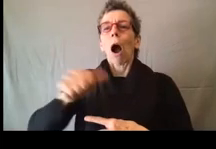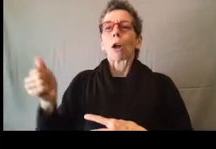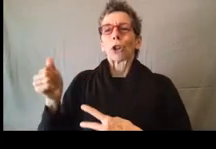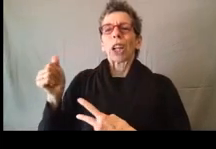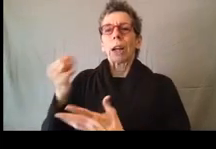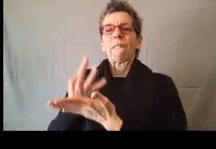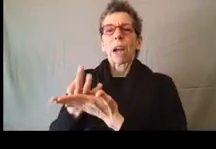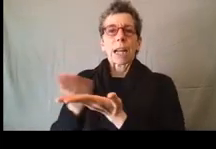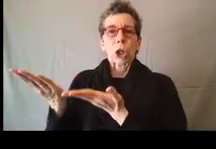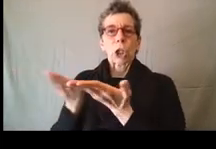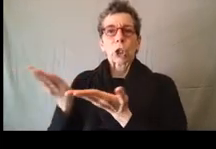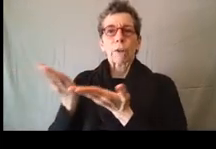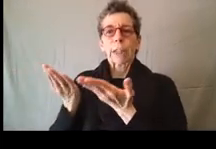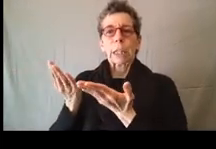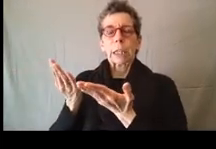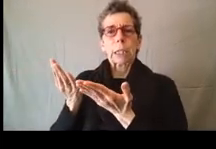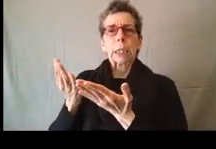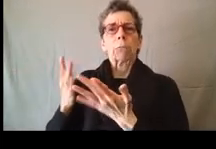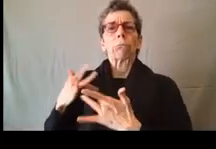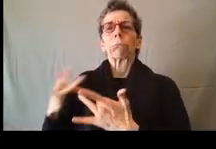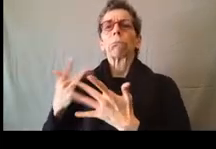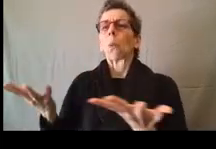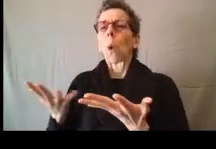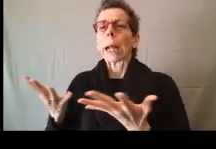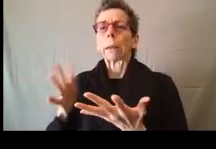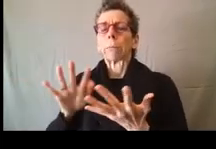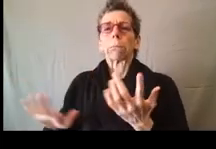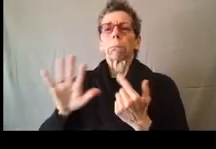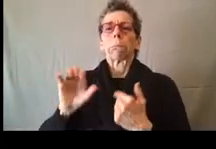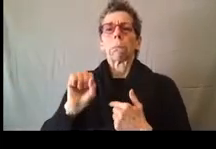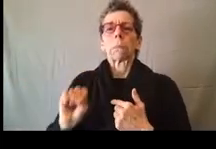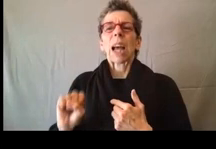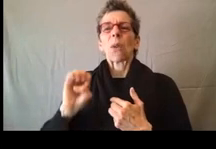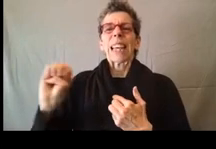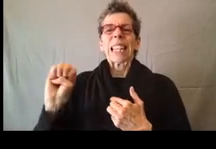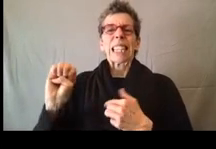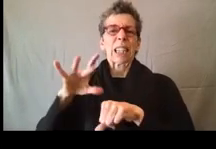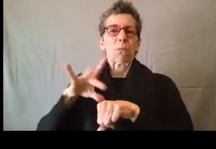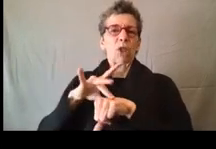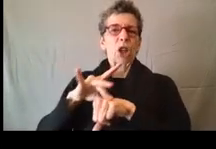in selected communities in the Southeast to look at geographic accessibility. And as an